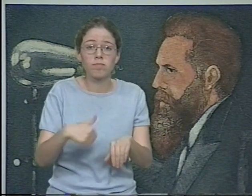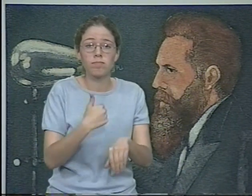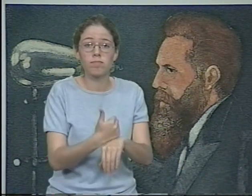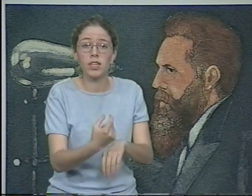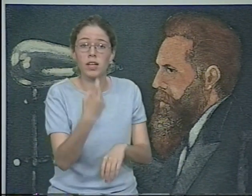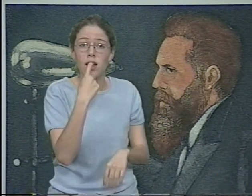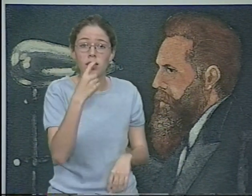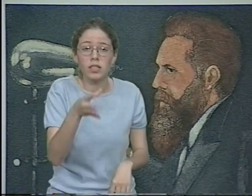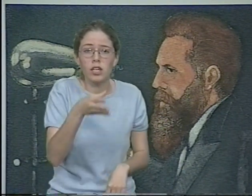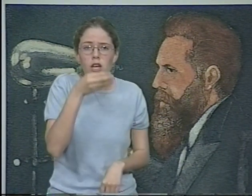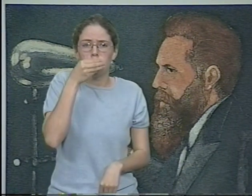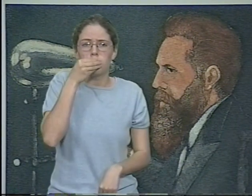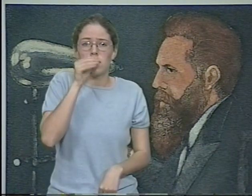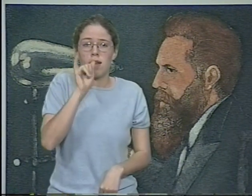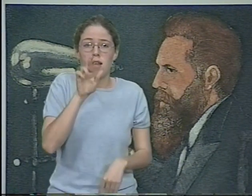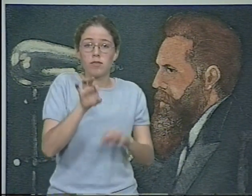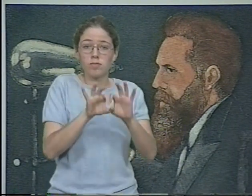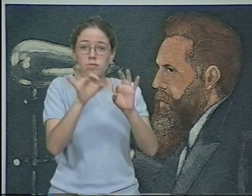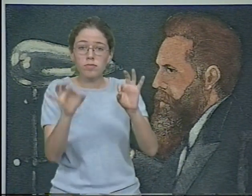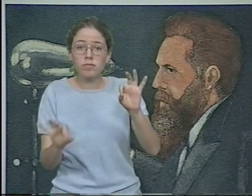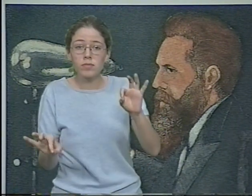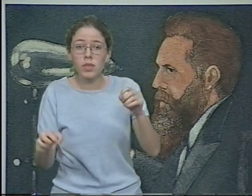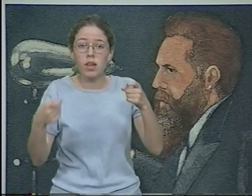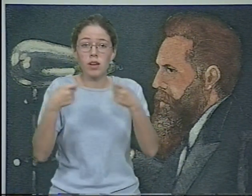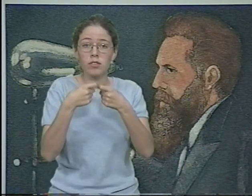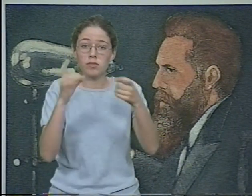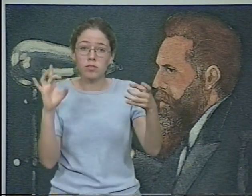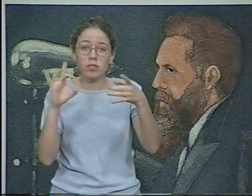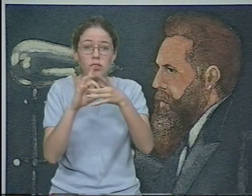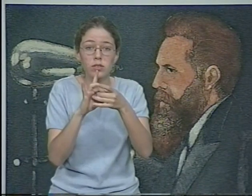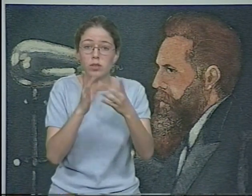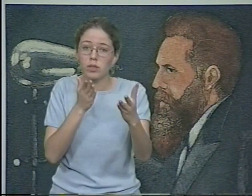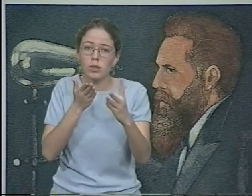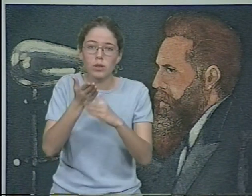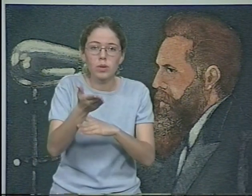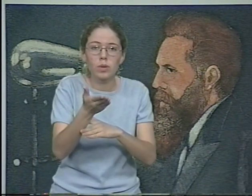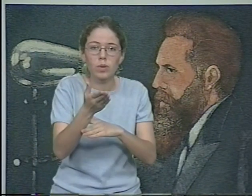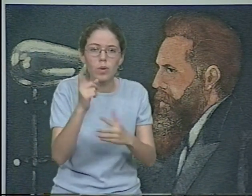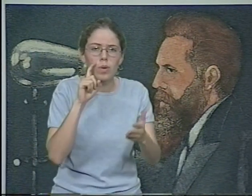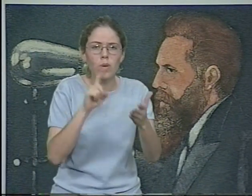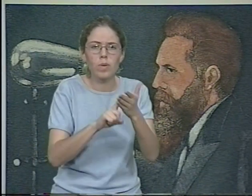one experiment after another. That November night in 1895 was no different